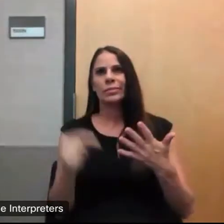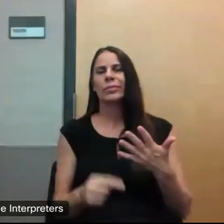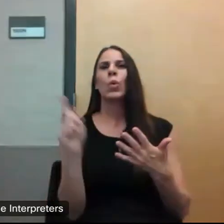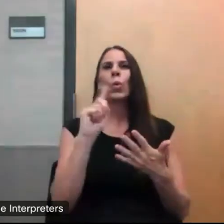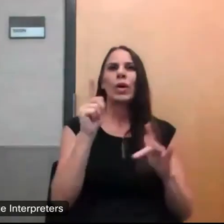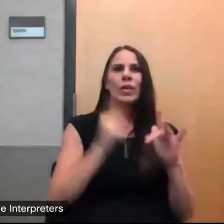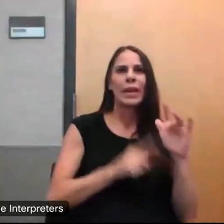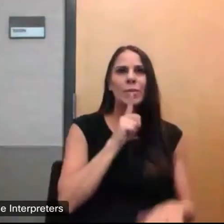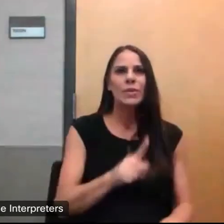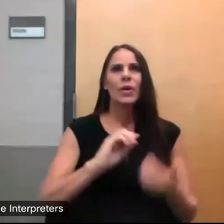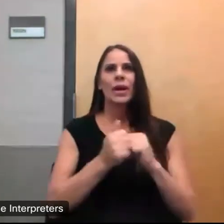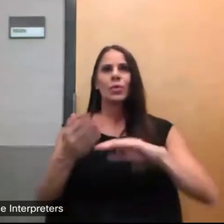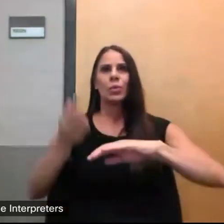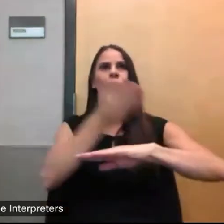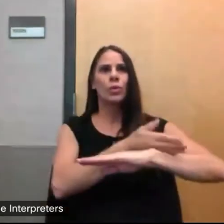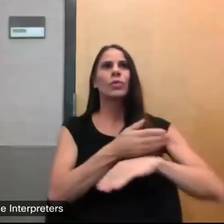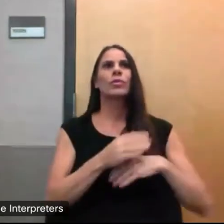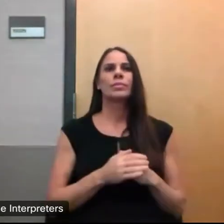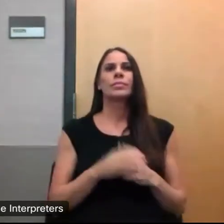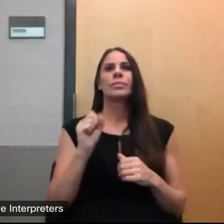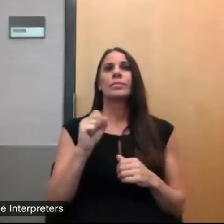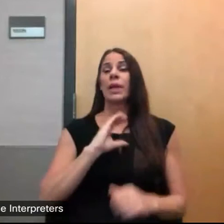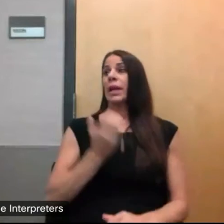yeah, I know, at least in our experience too, I would also just add to that that you don't